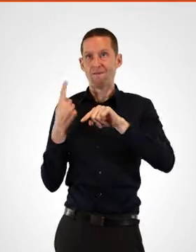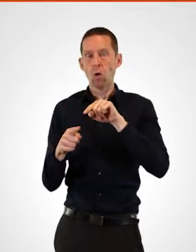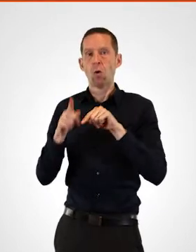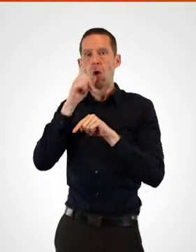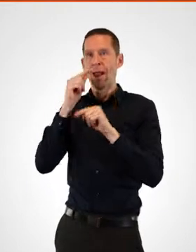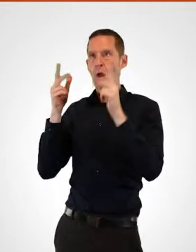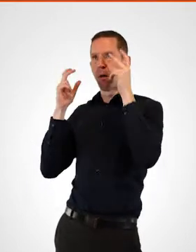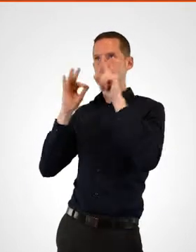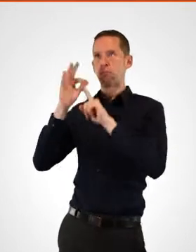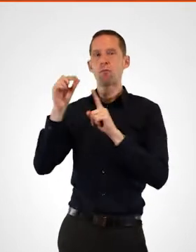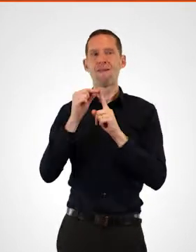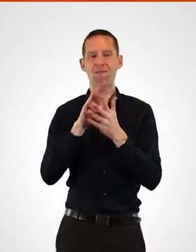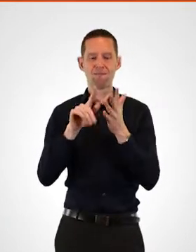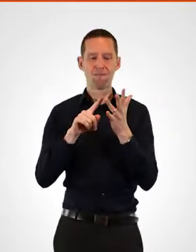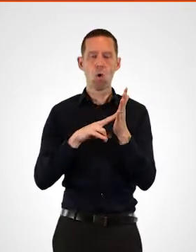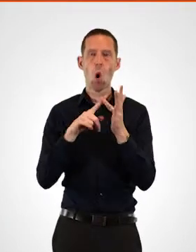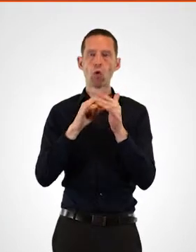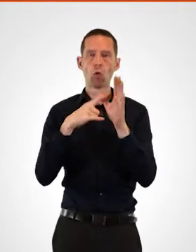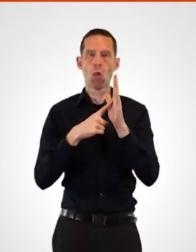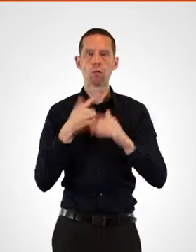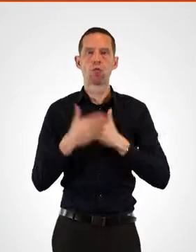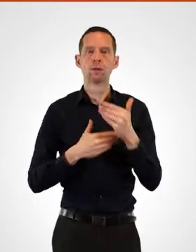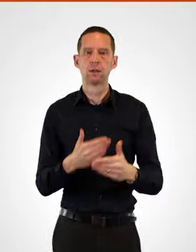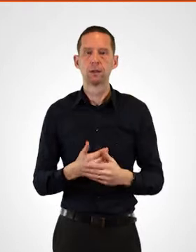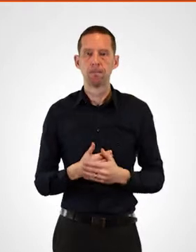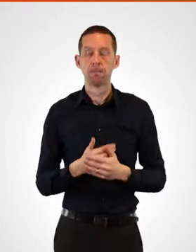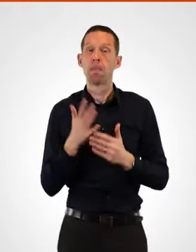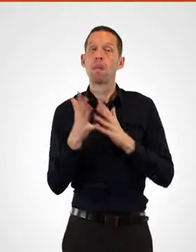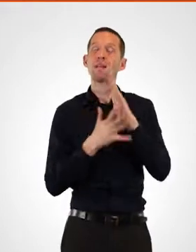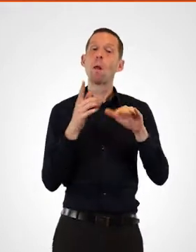So I think this is a really interesting question for the future will cochlear implants,